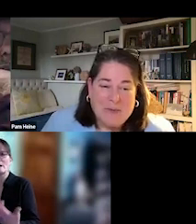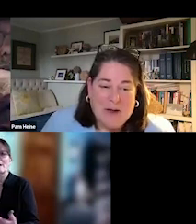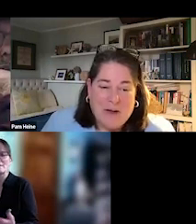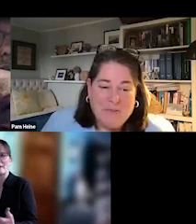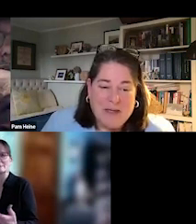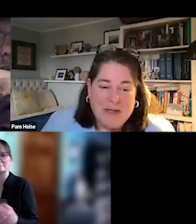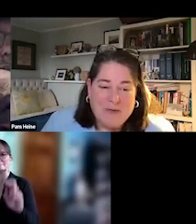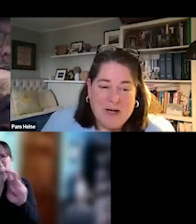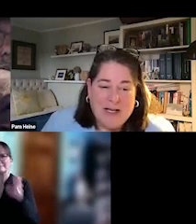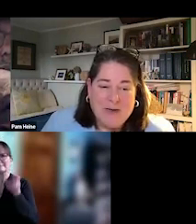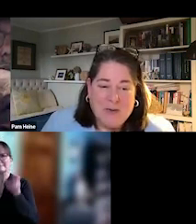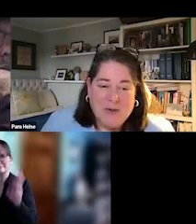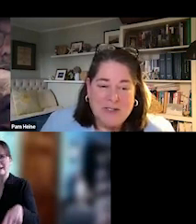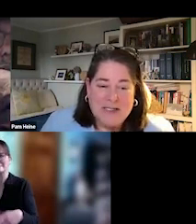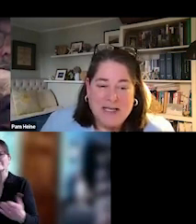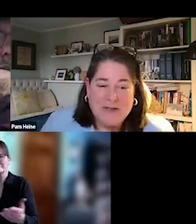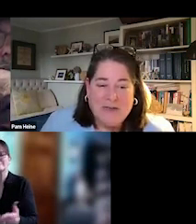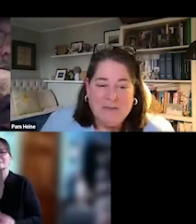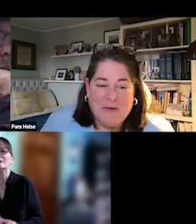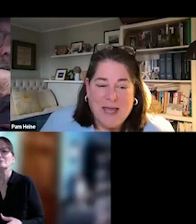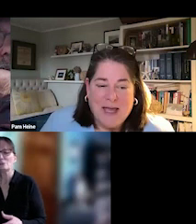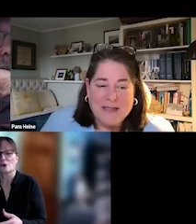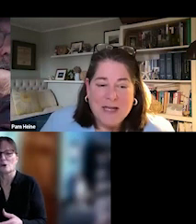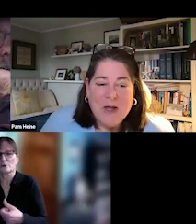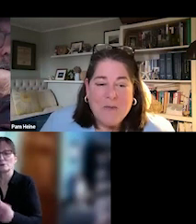we'll try to get your questions answered at the very end.